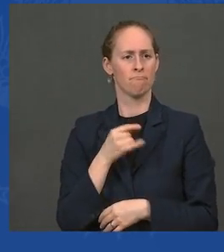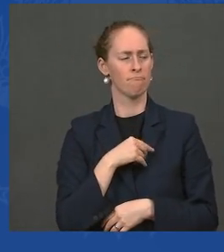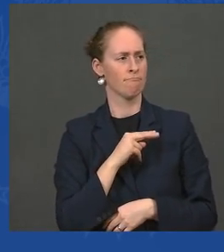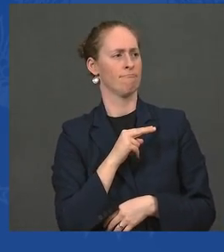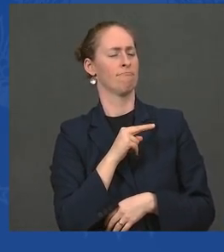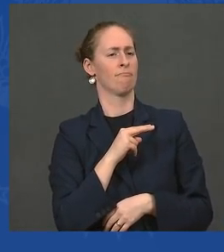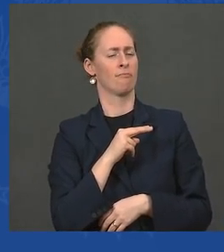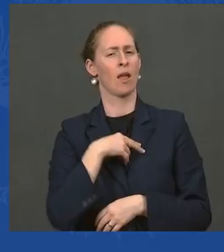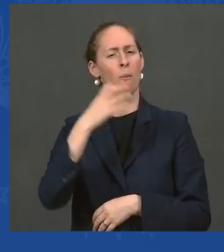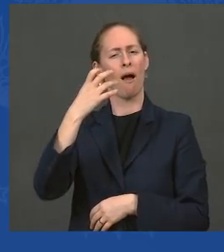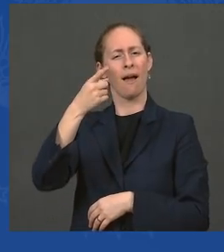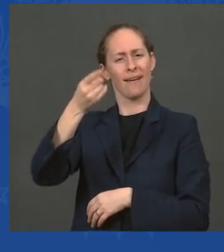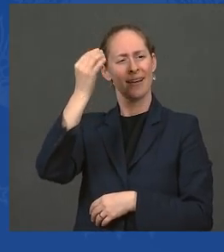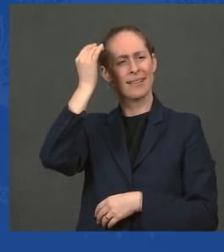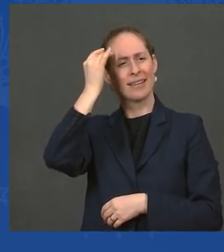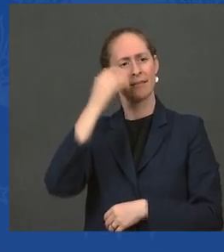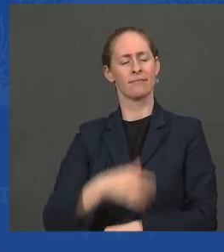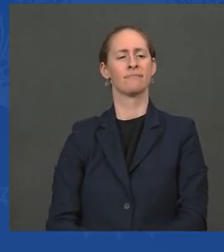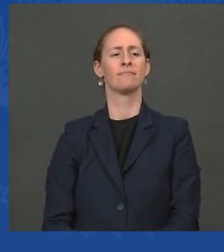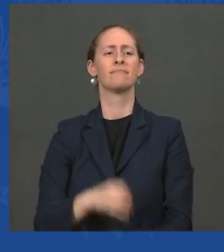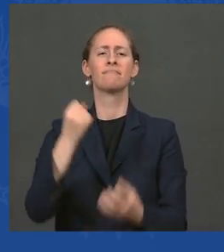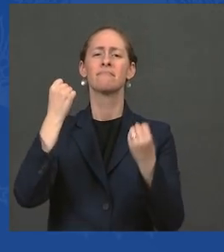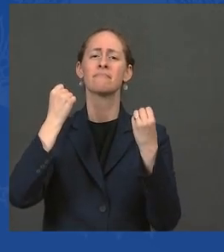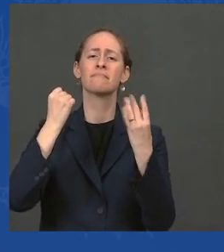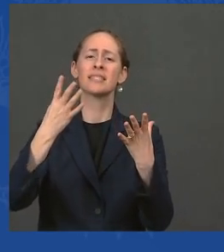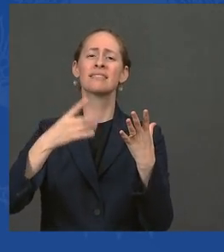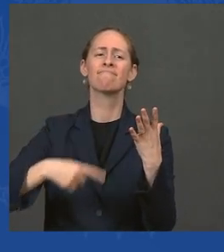I'm -- but think about it: For millions of families, this is the most important issue they're facing.